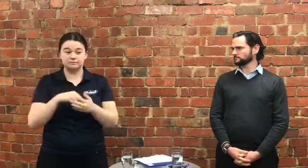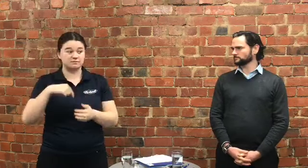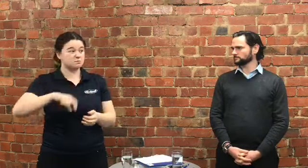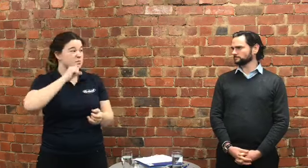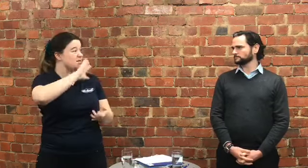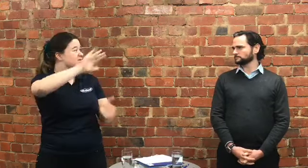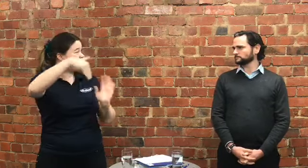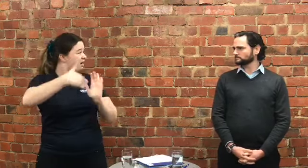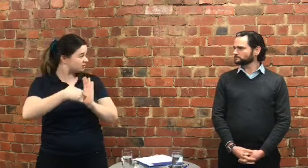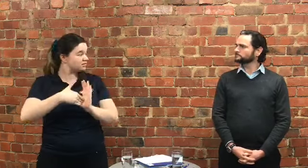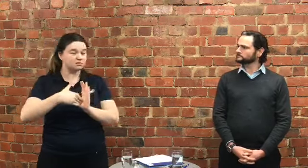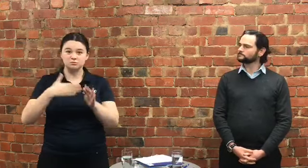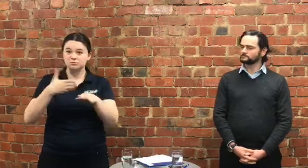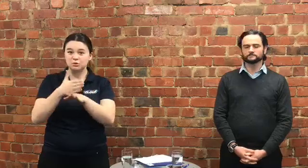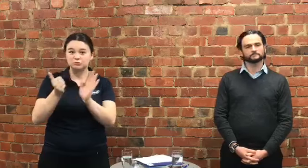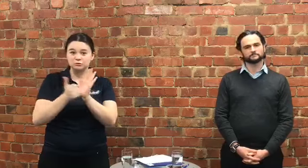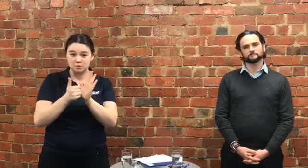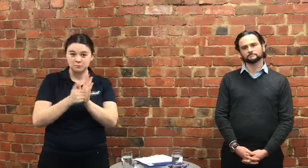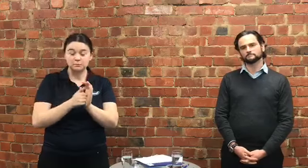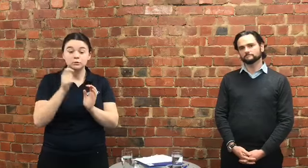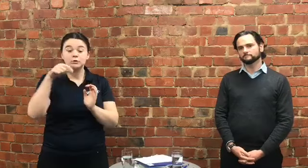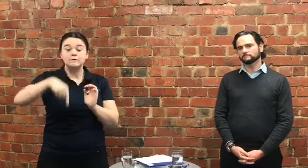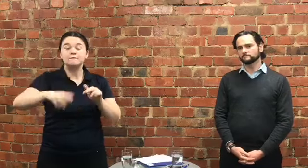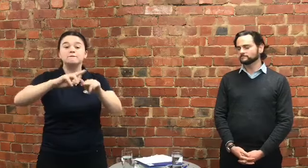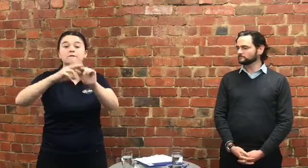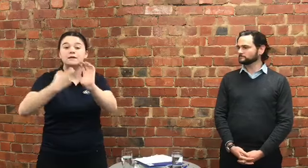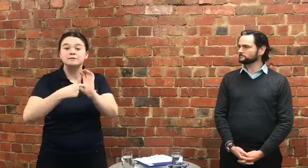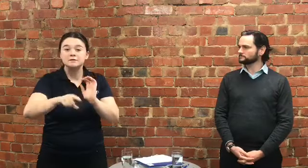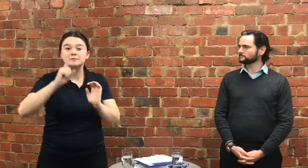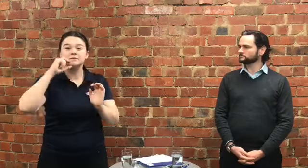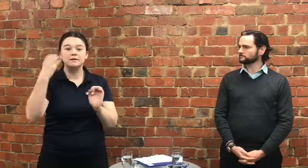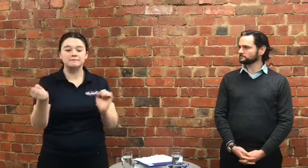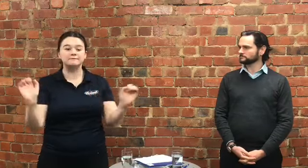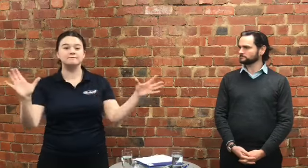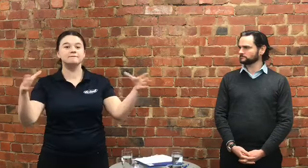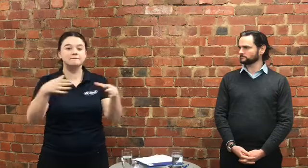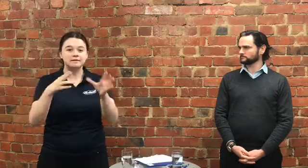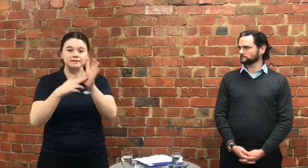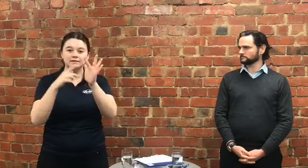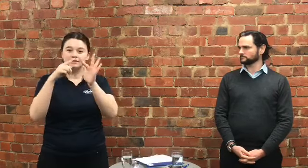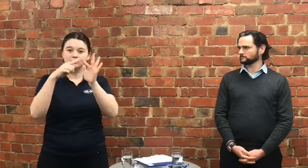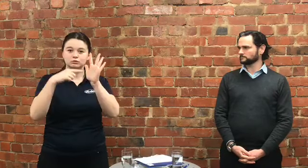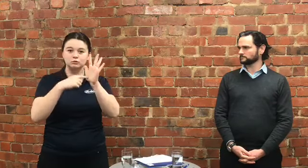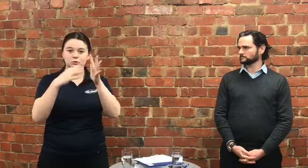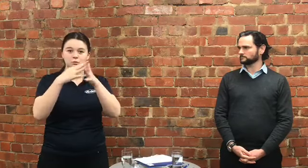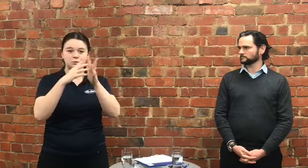and also information to the local community. This is the last workshop of a series,